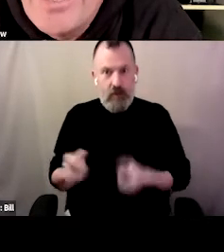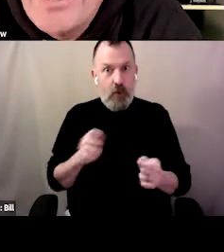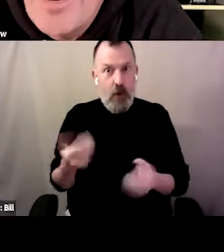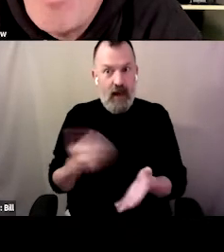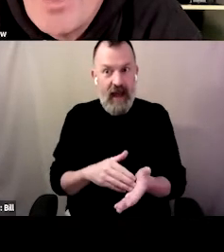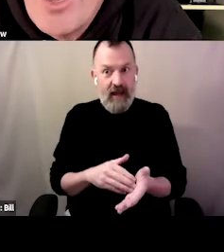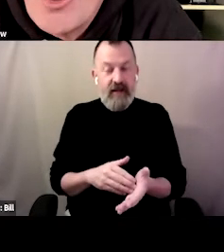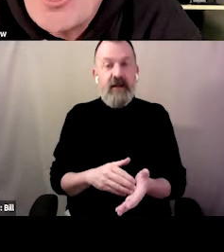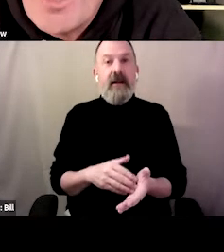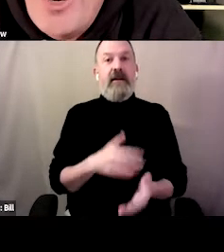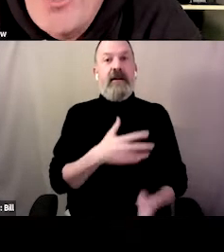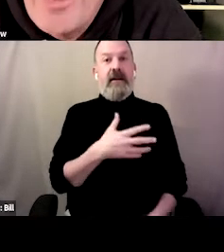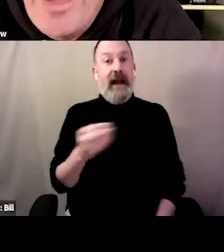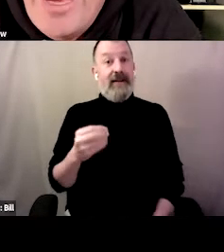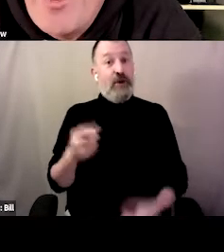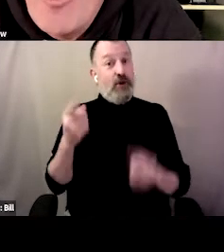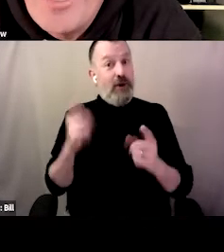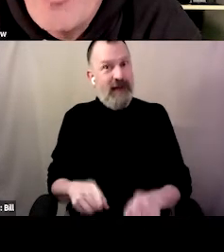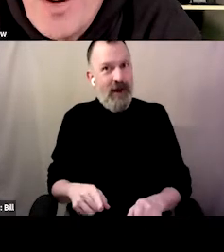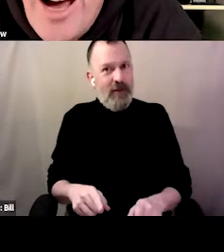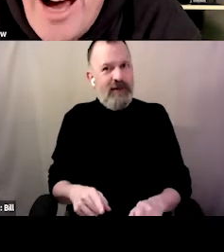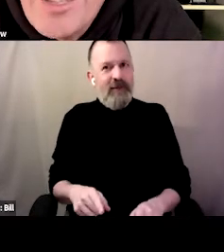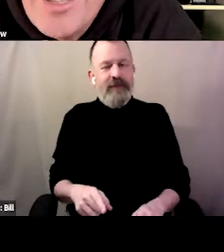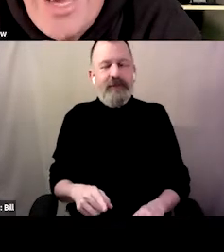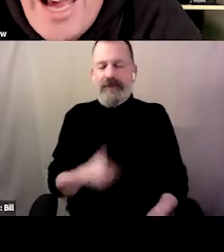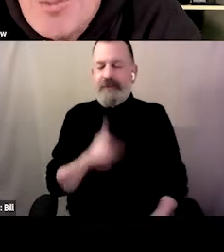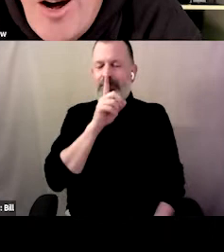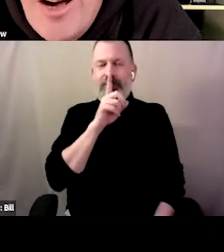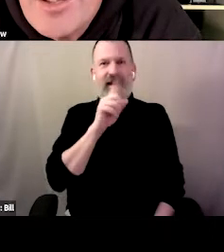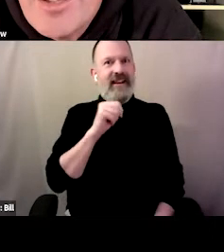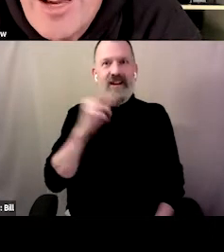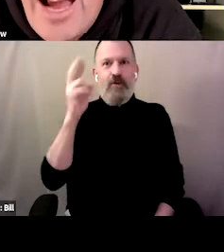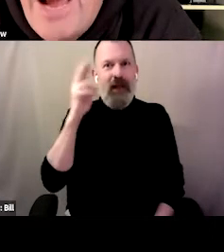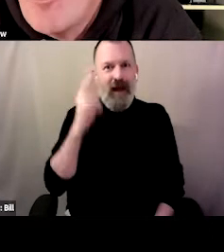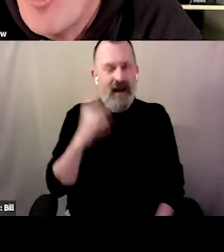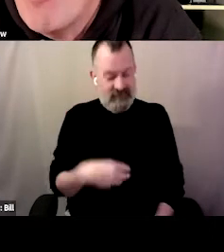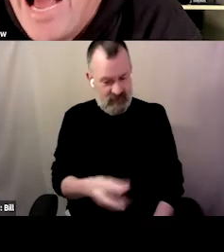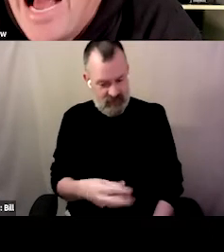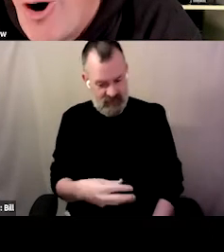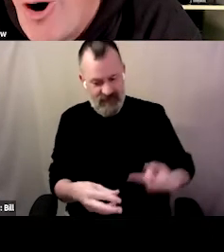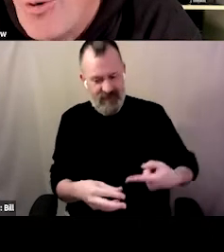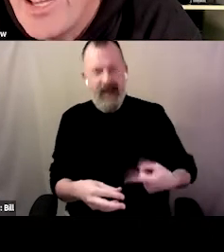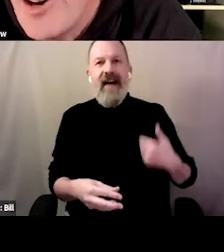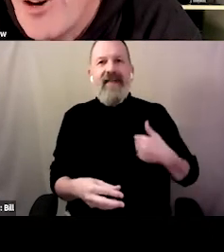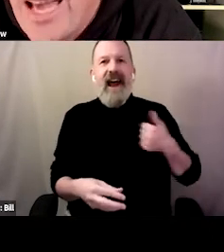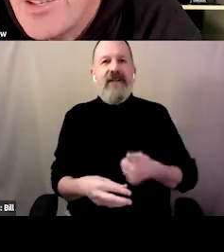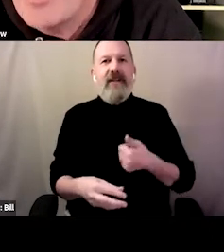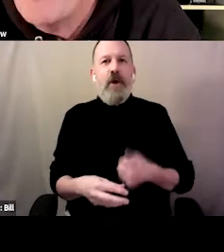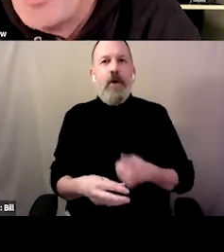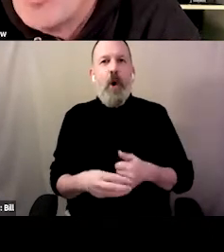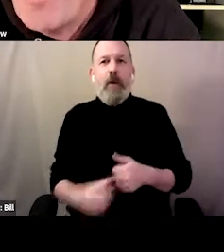CalebBarlow: Turns out that what they didn't realize is the as the pods have their own backhaul over the internet to the manufacturer